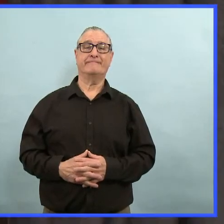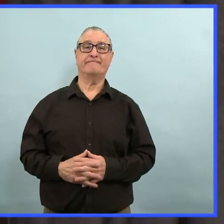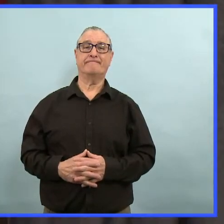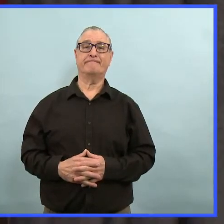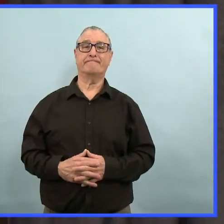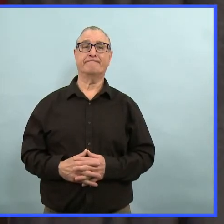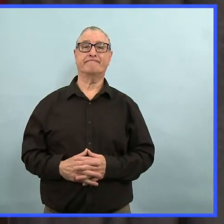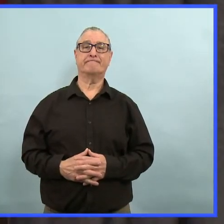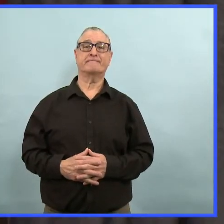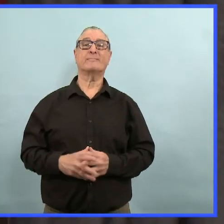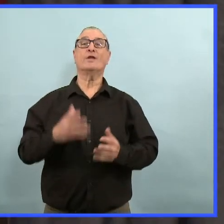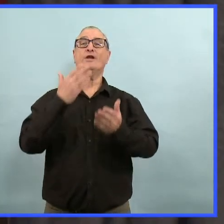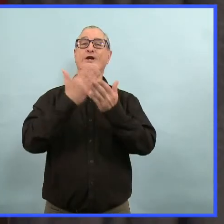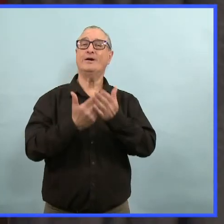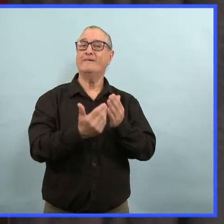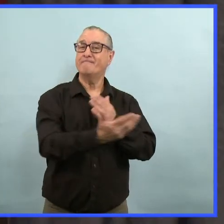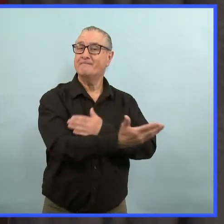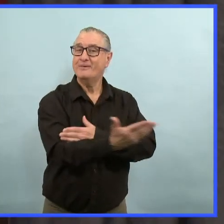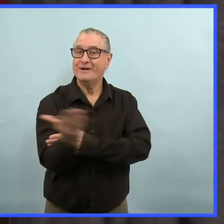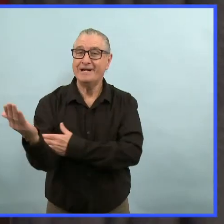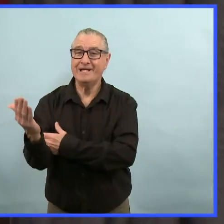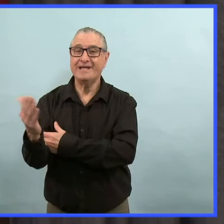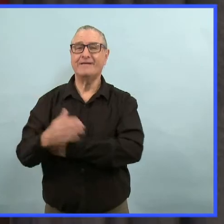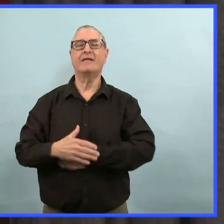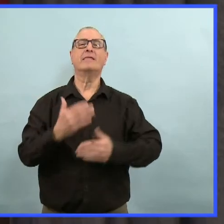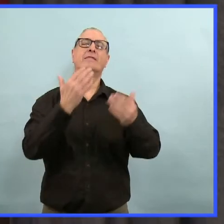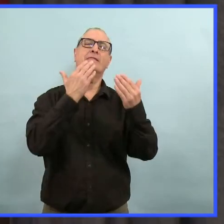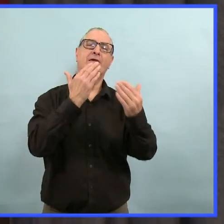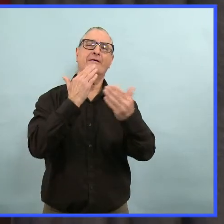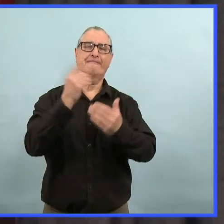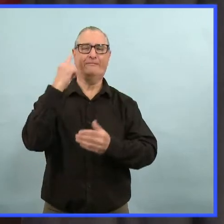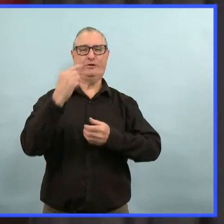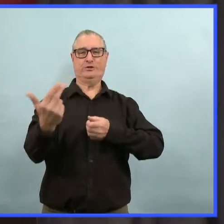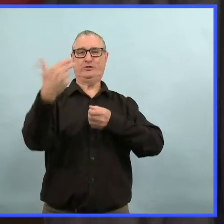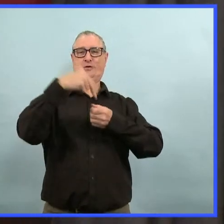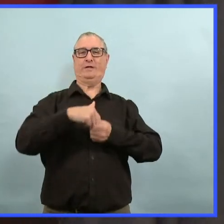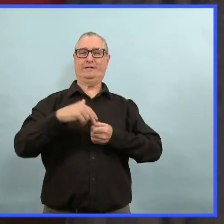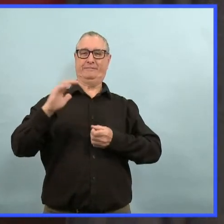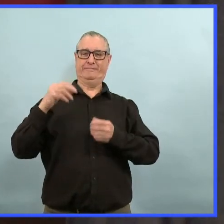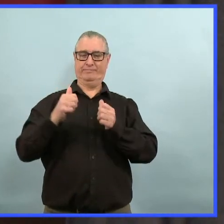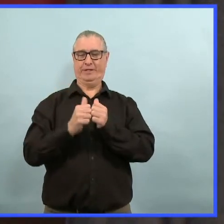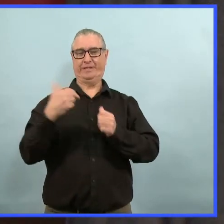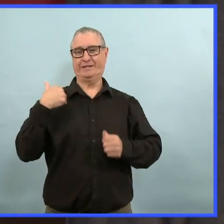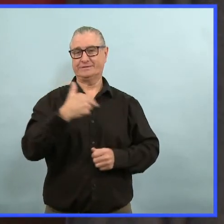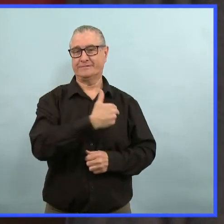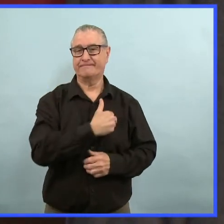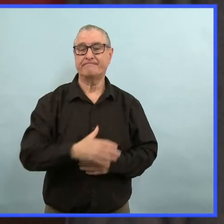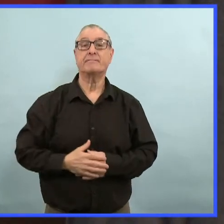good morning everyone thank you for joining us here today and thank you as well to david mateer